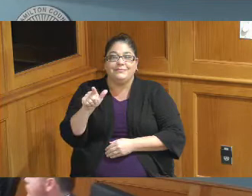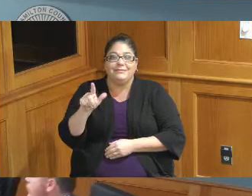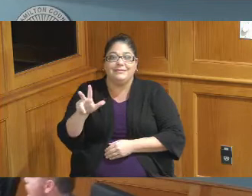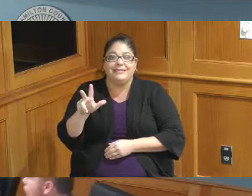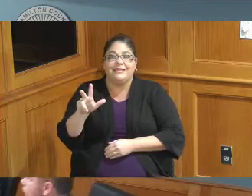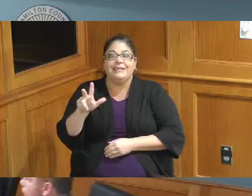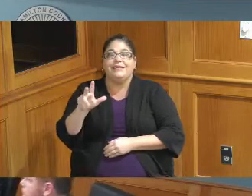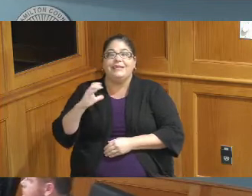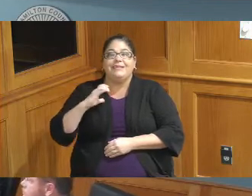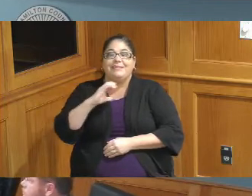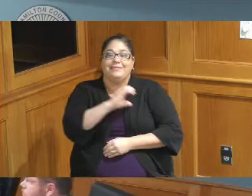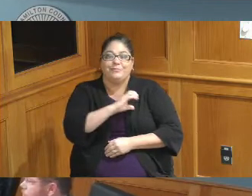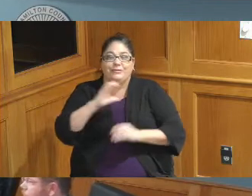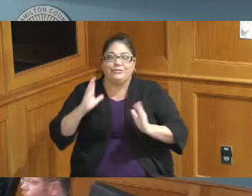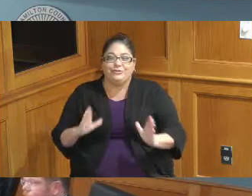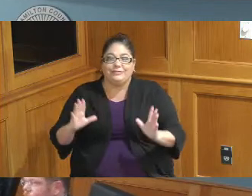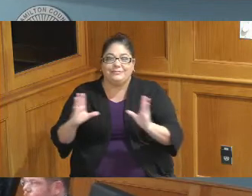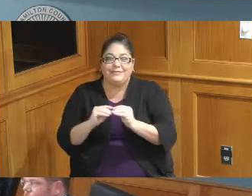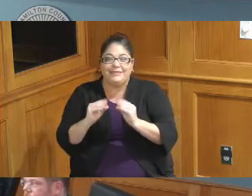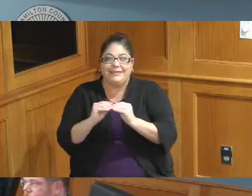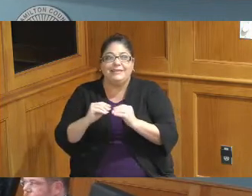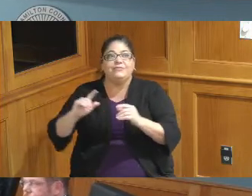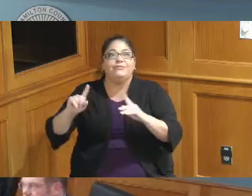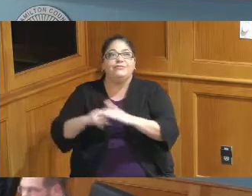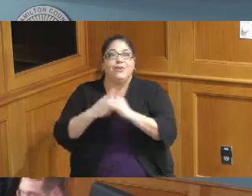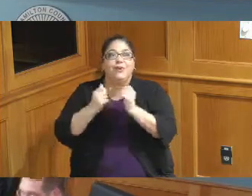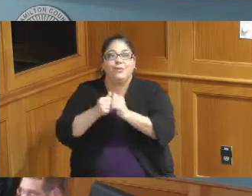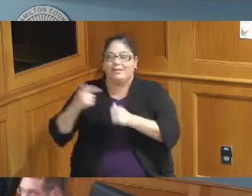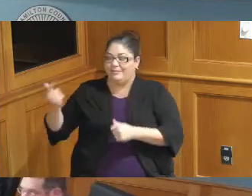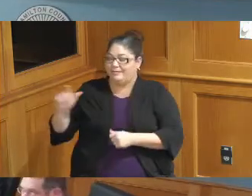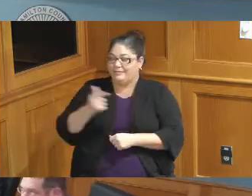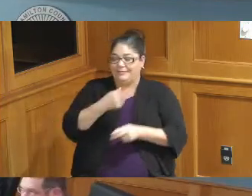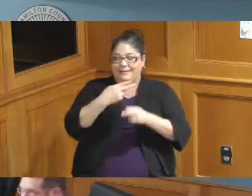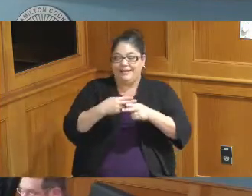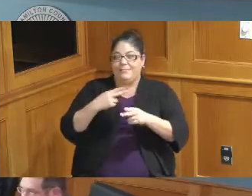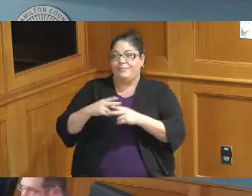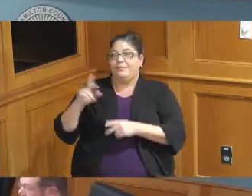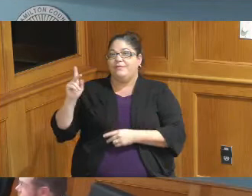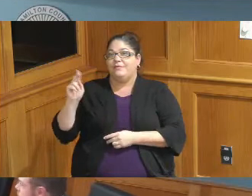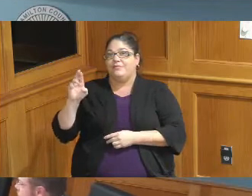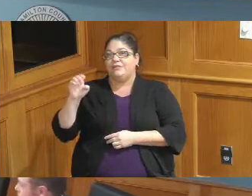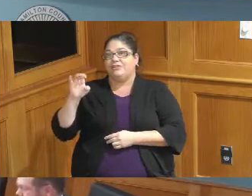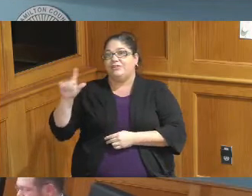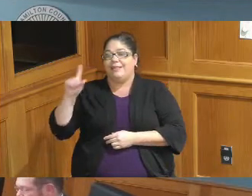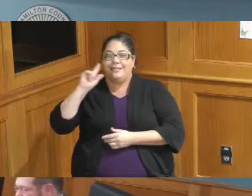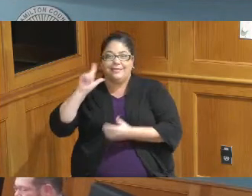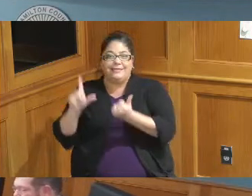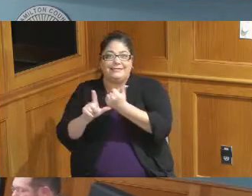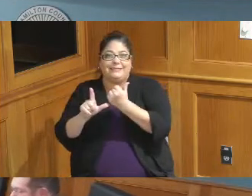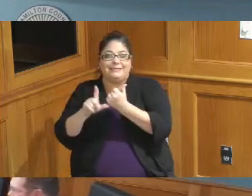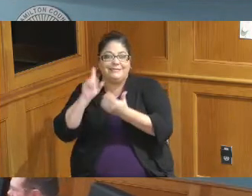meeting start with introductions of the dais Kristie Rechel Assistant Clerk Leslie Hervey